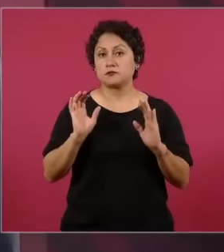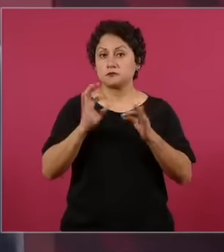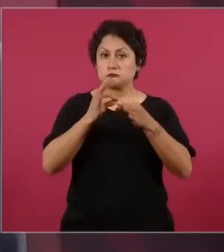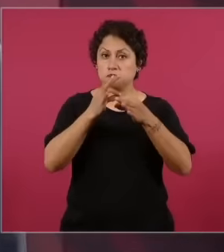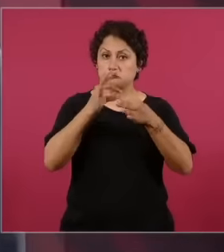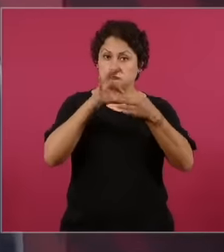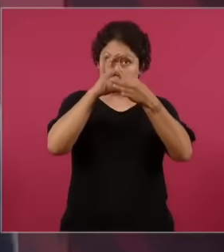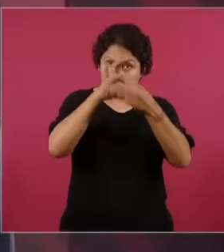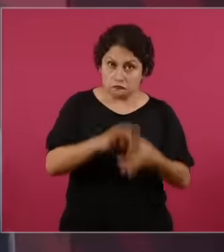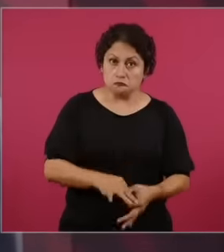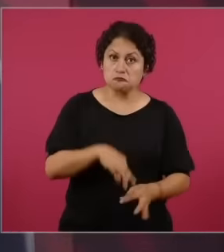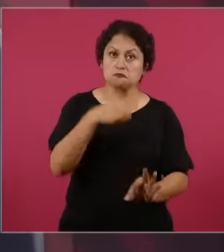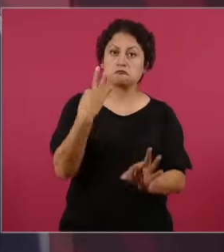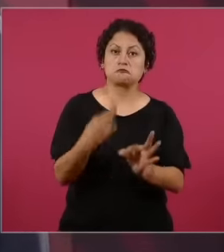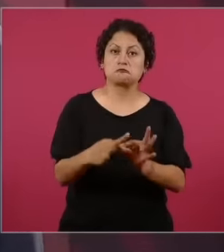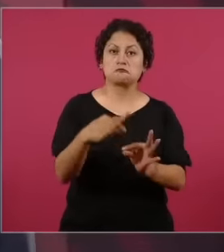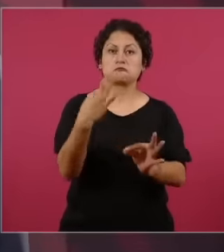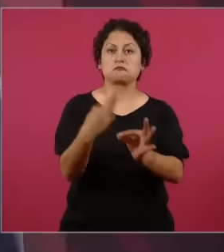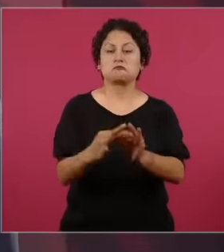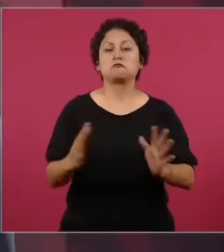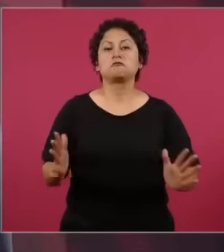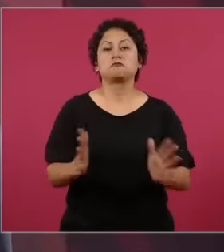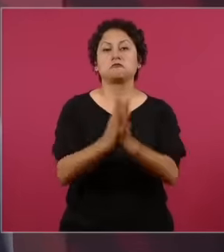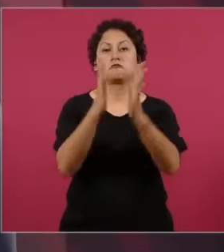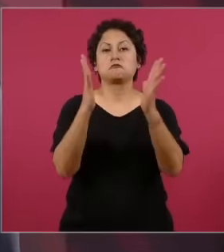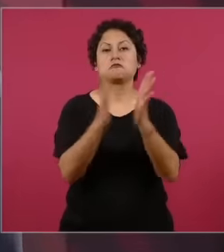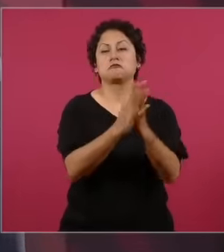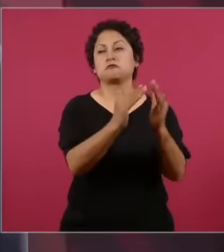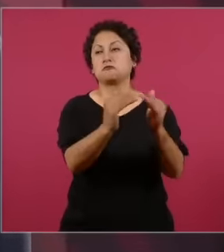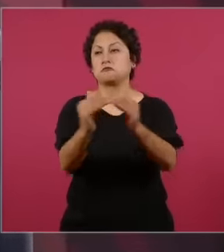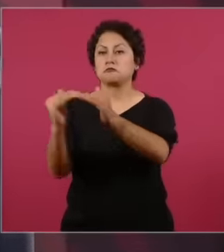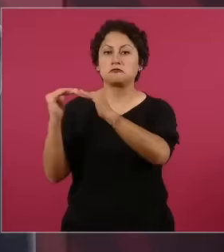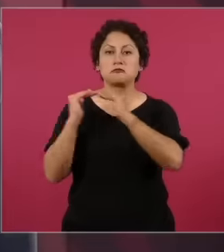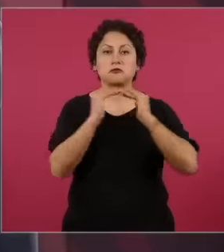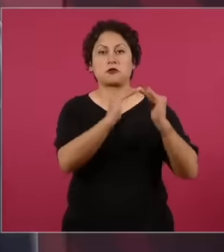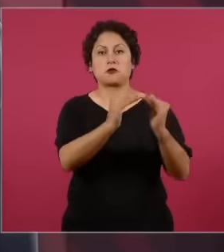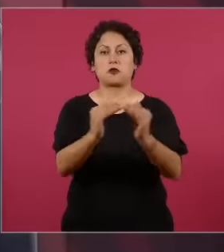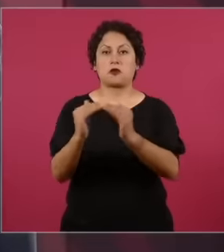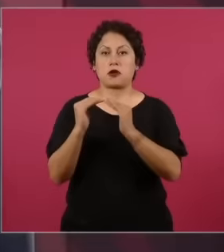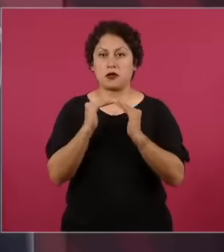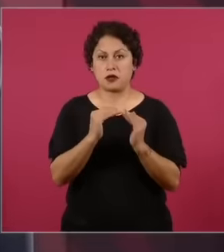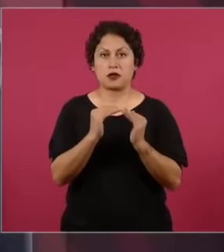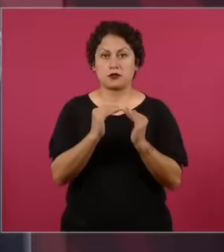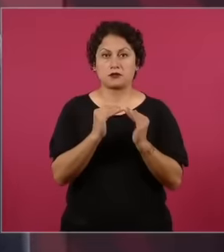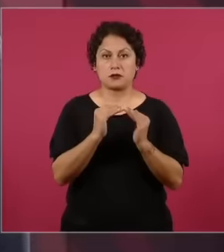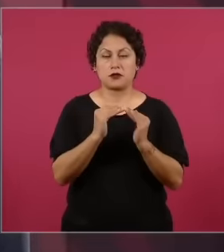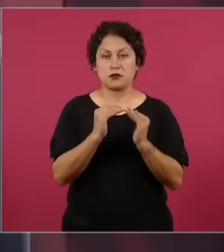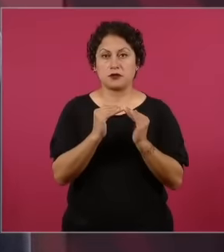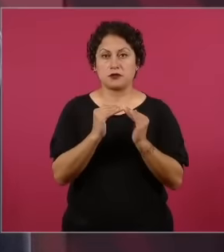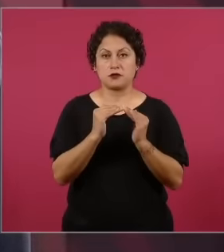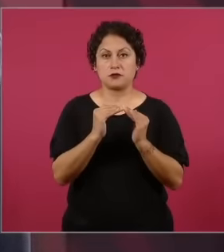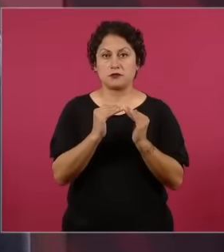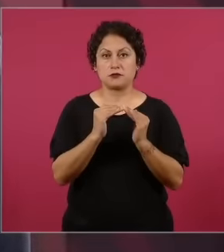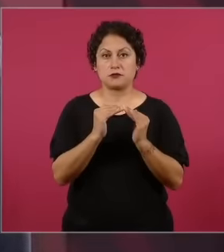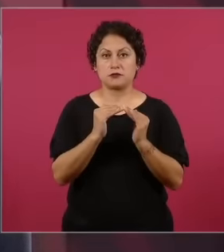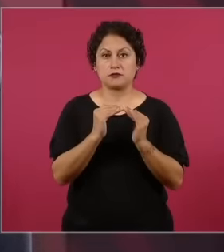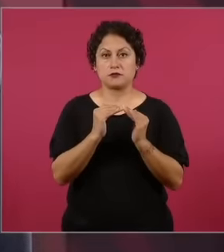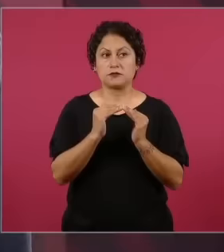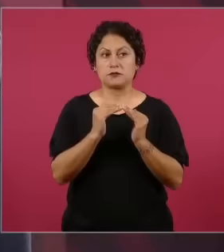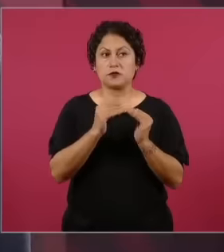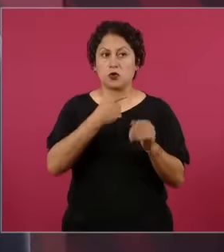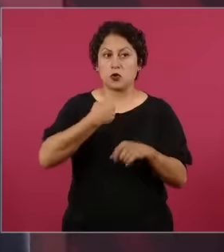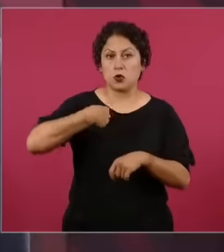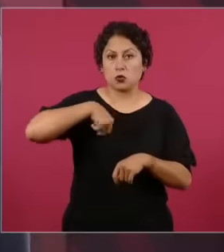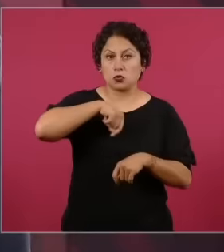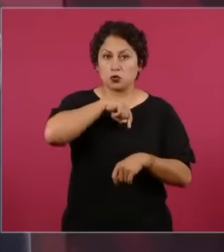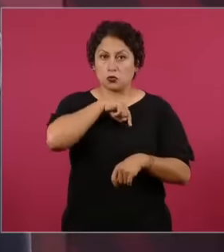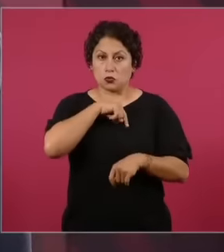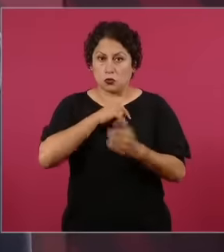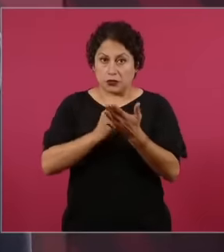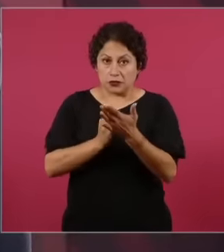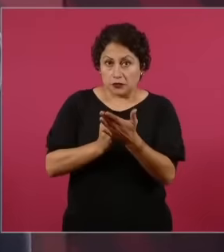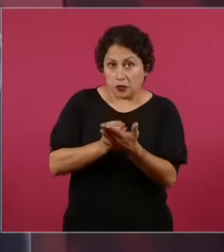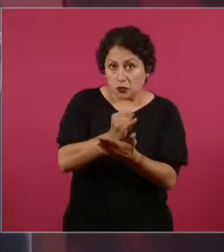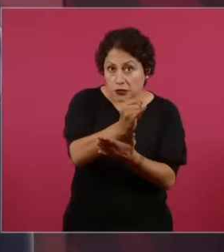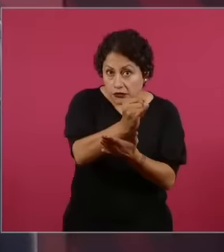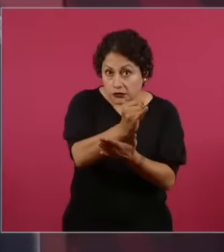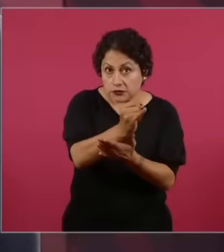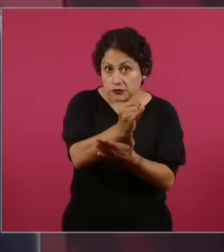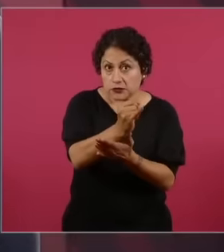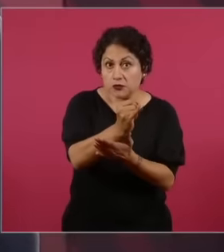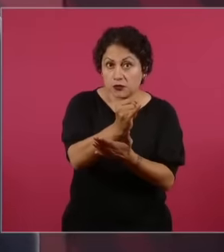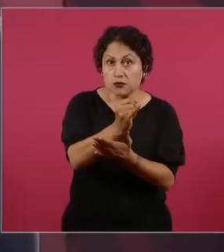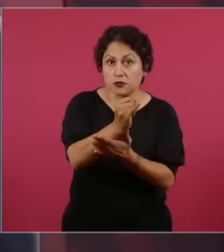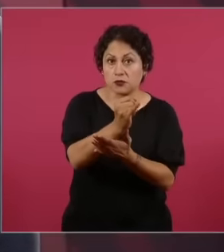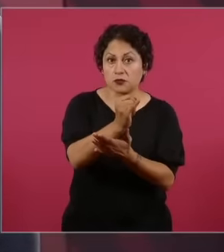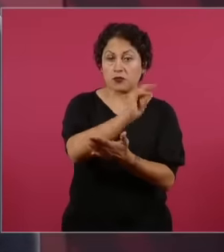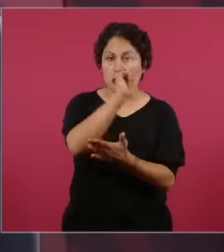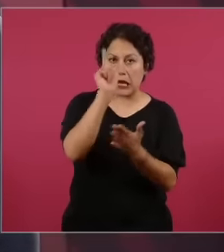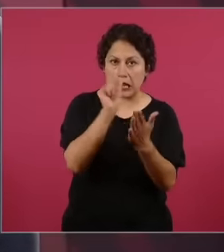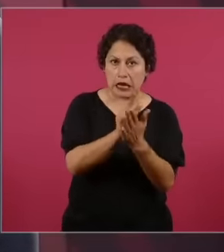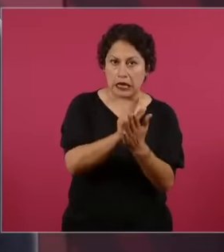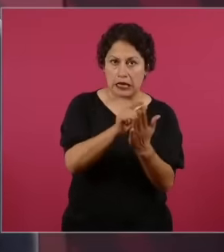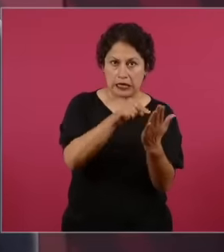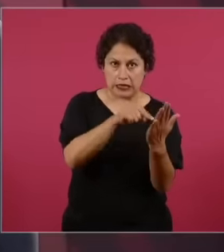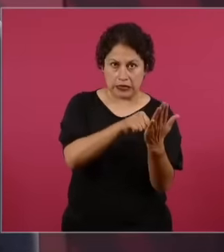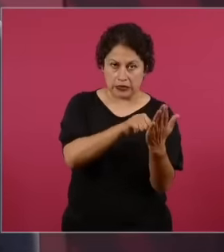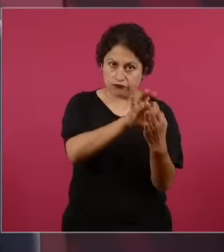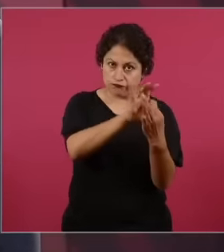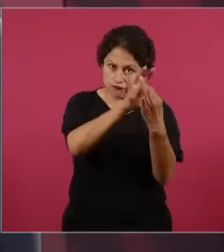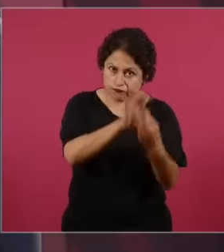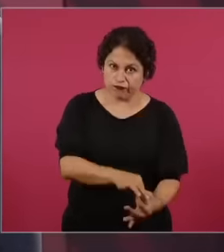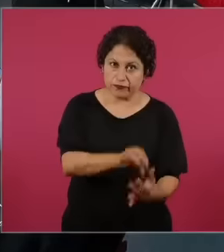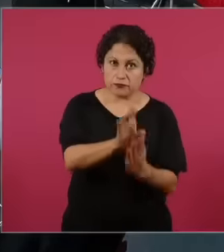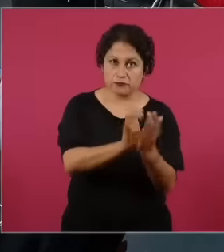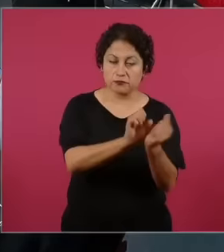democracy in the decisions made by our legitimately constituted legal government because